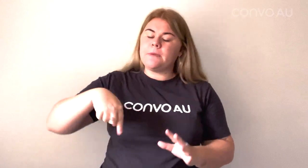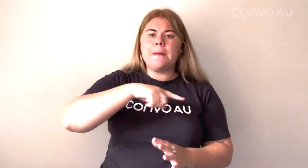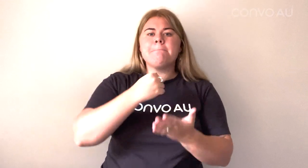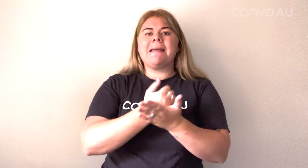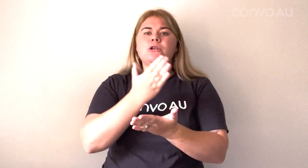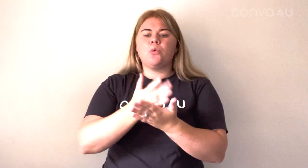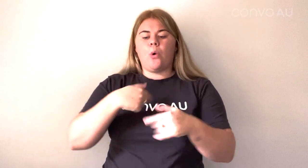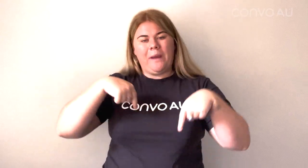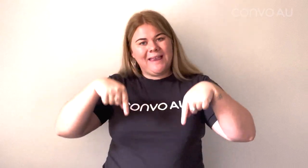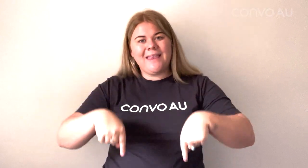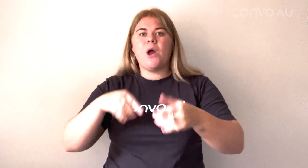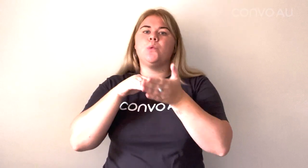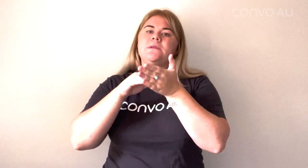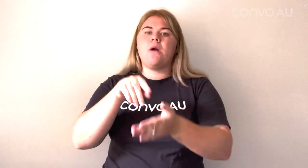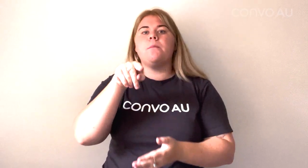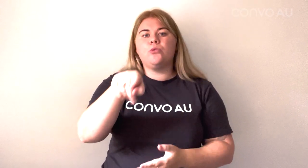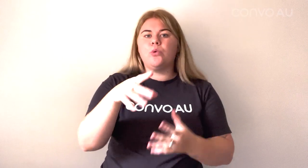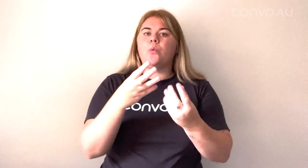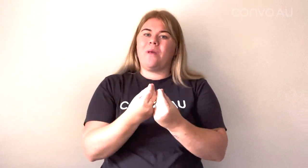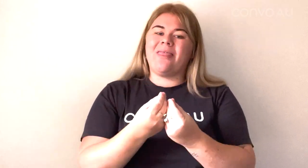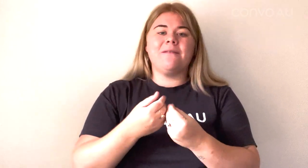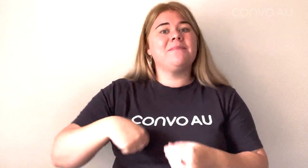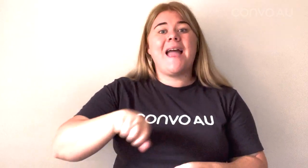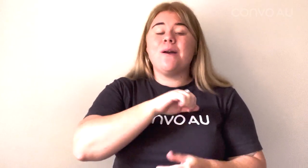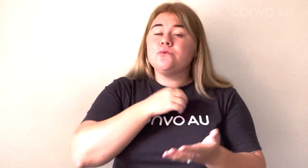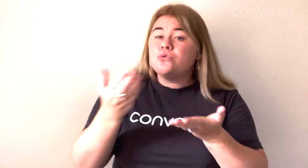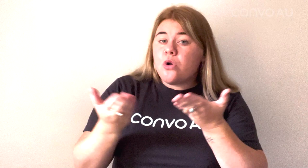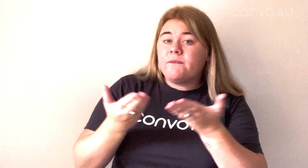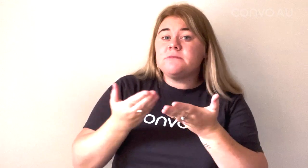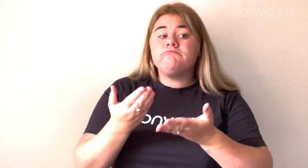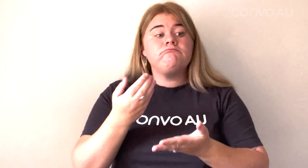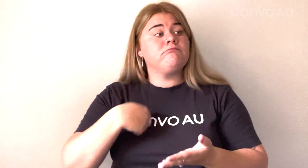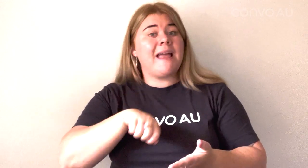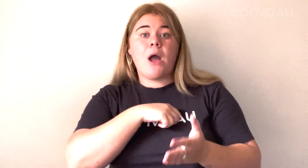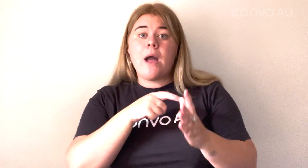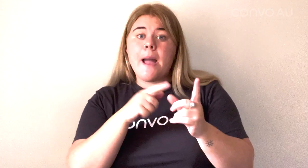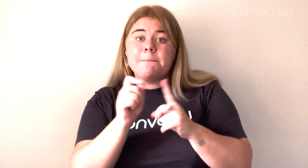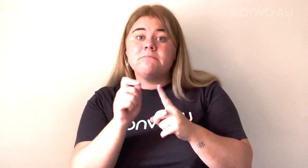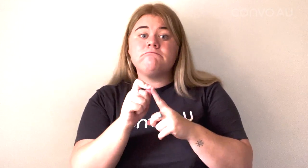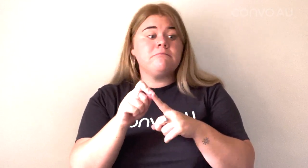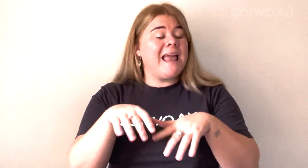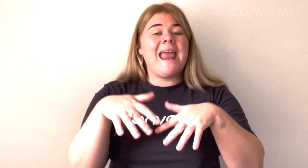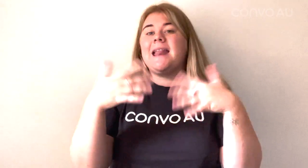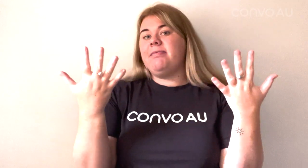to help you with anything about our app or service.